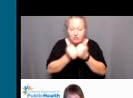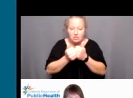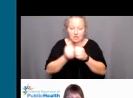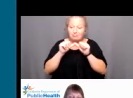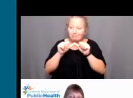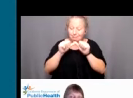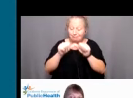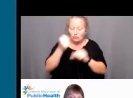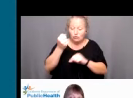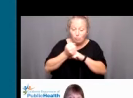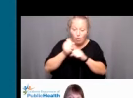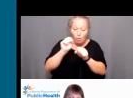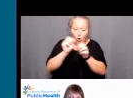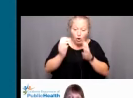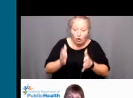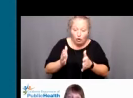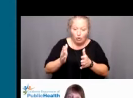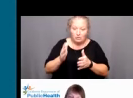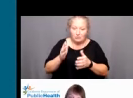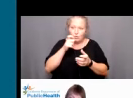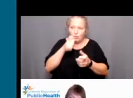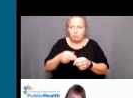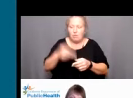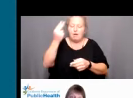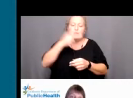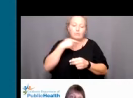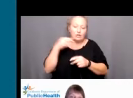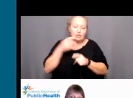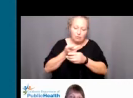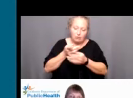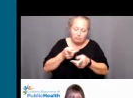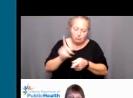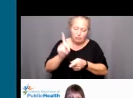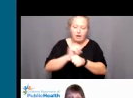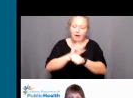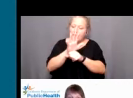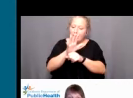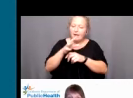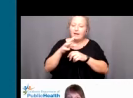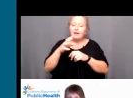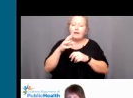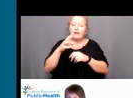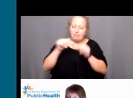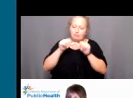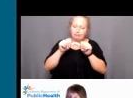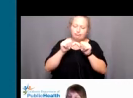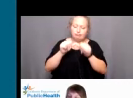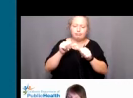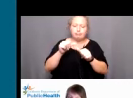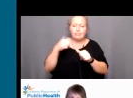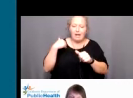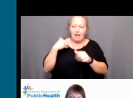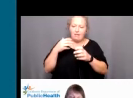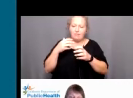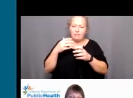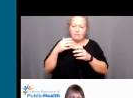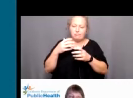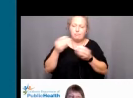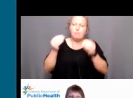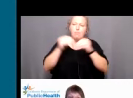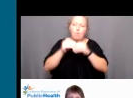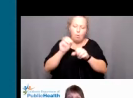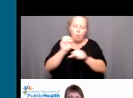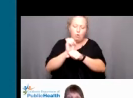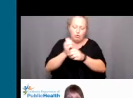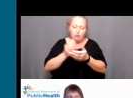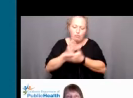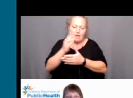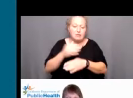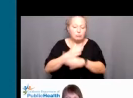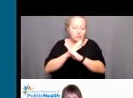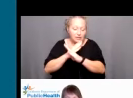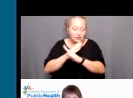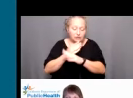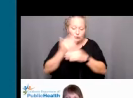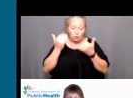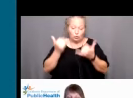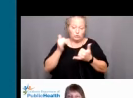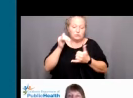support workers at greatest risk throughout the pandemic. Today we will hear about workers protection